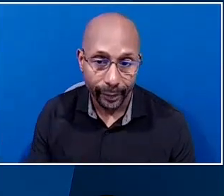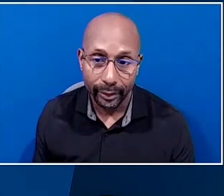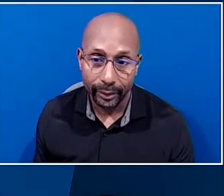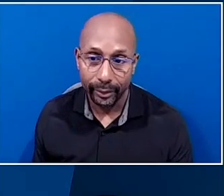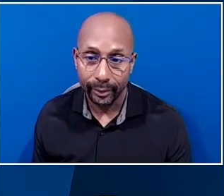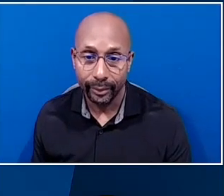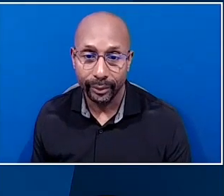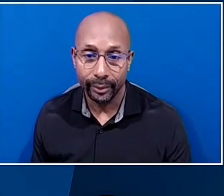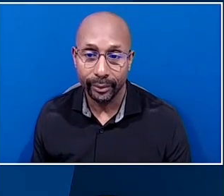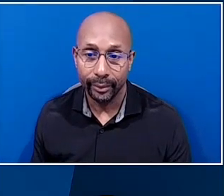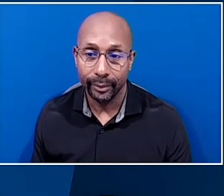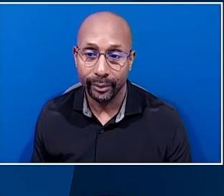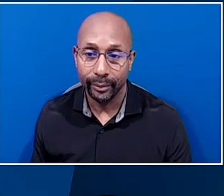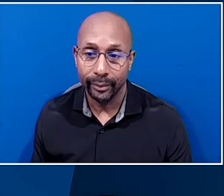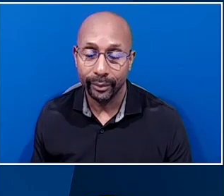Thanks for that.